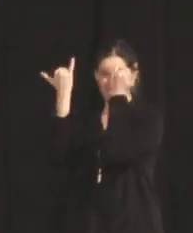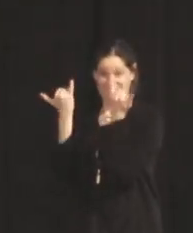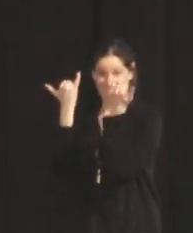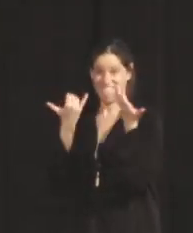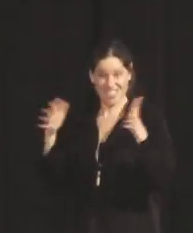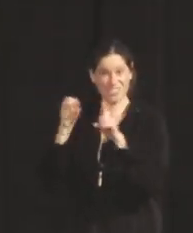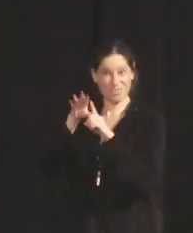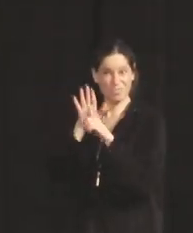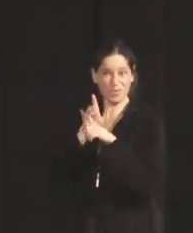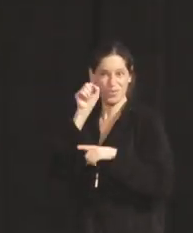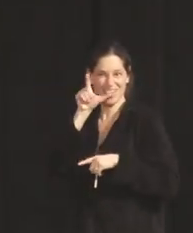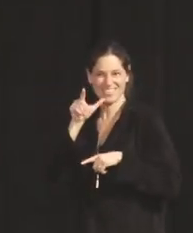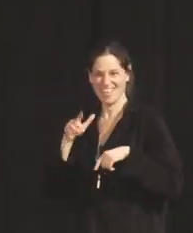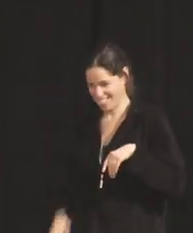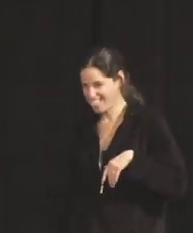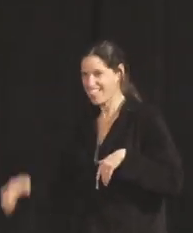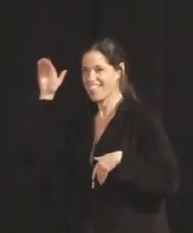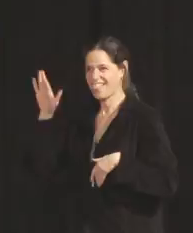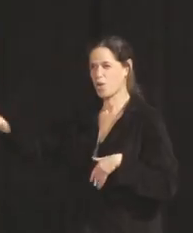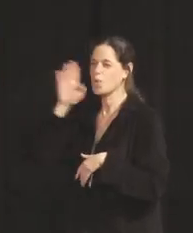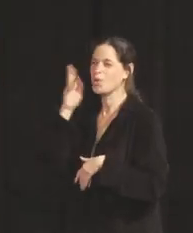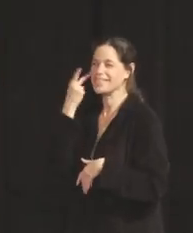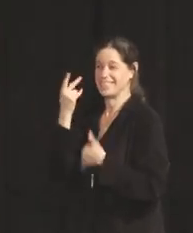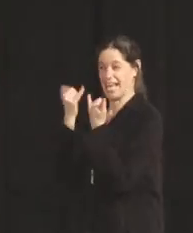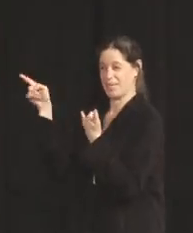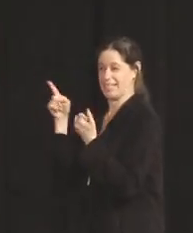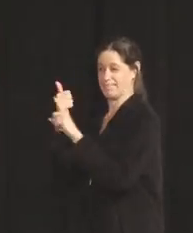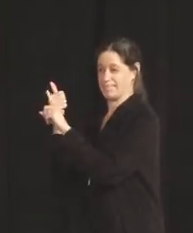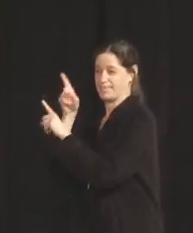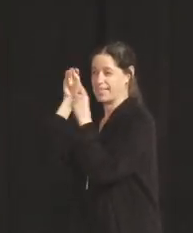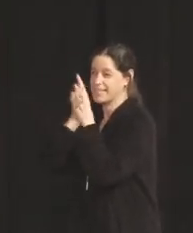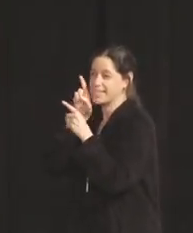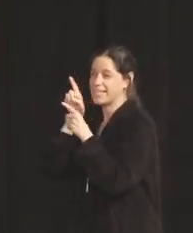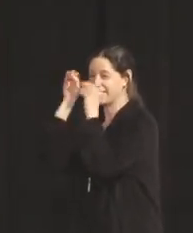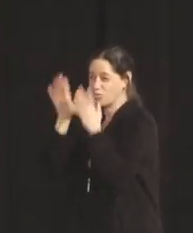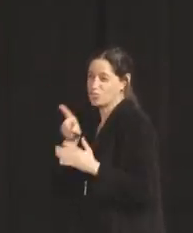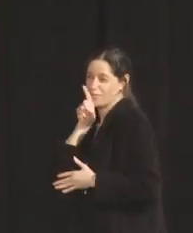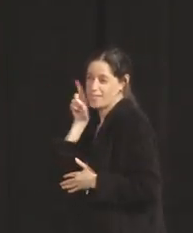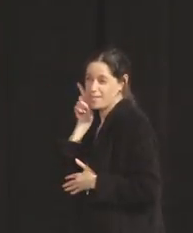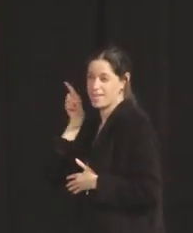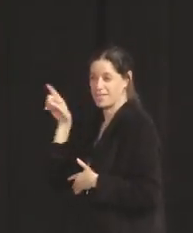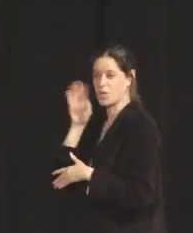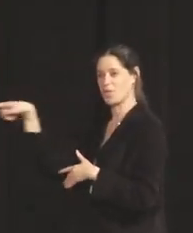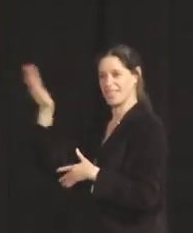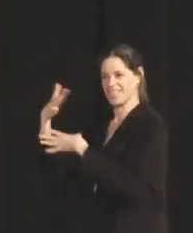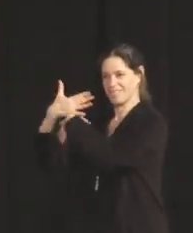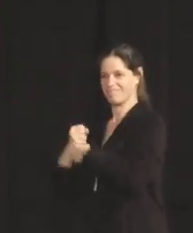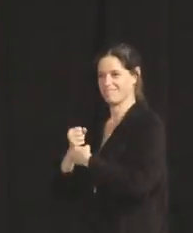you'll see a deaf adults today who had that exposure.